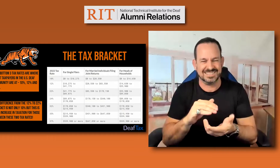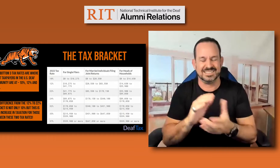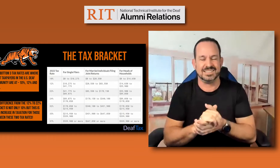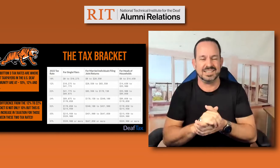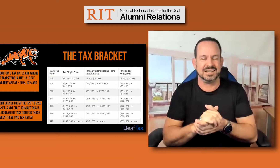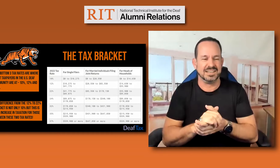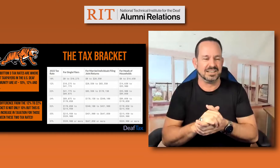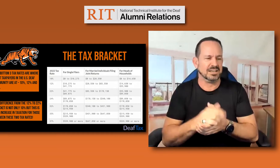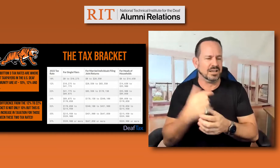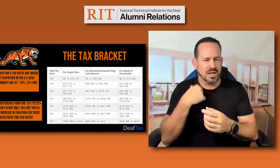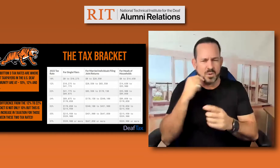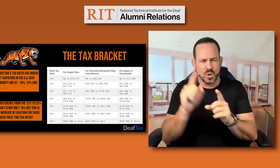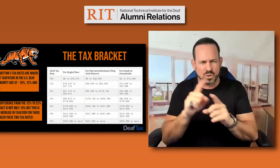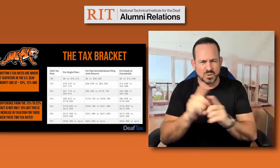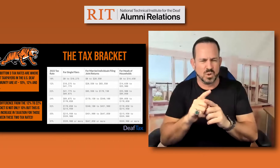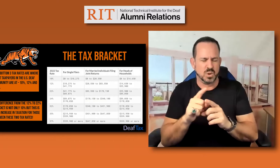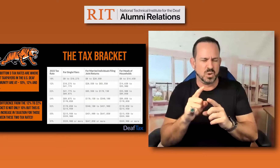so that it hurts less.